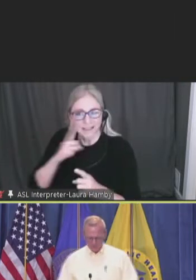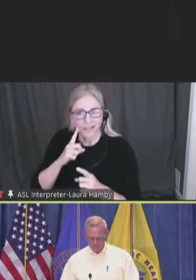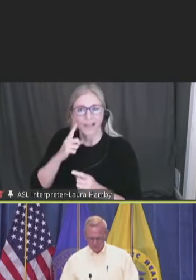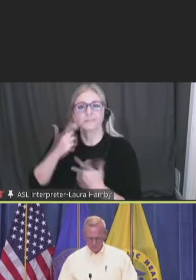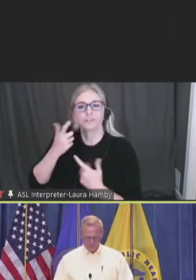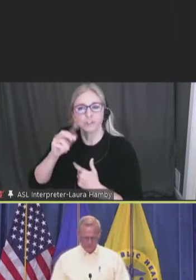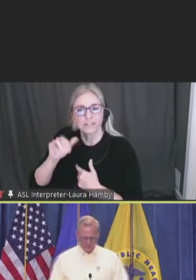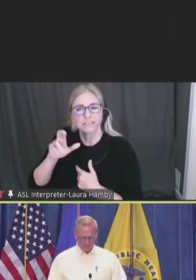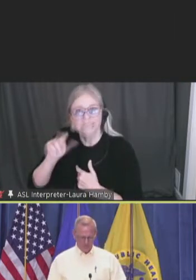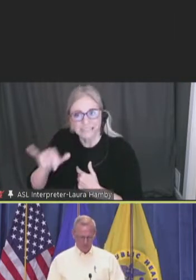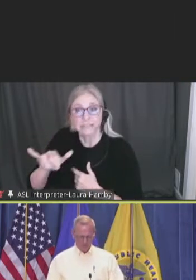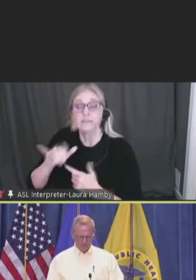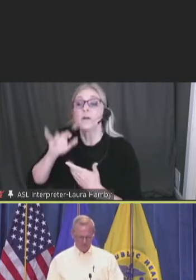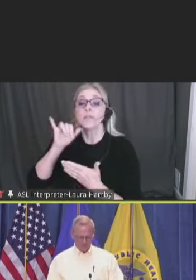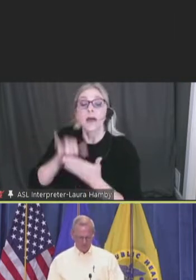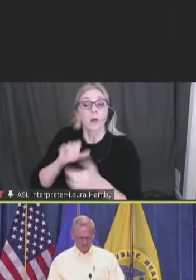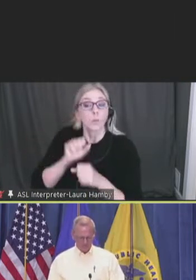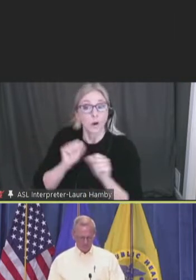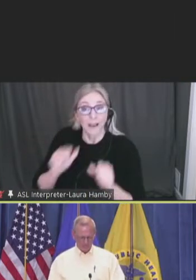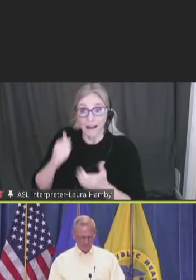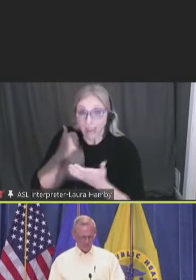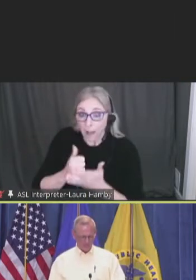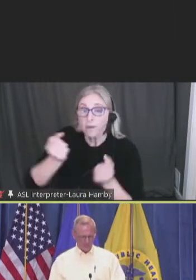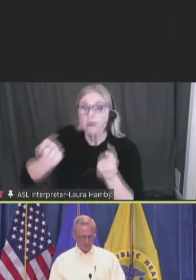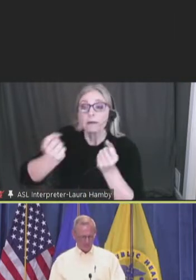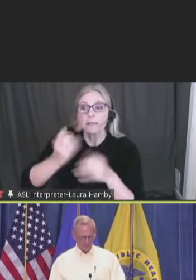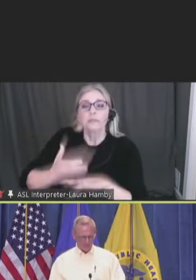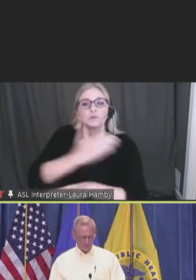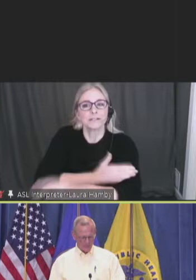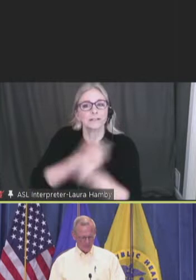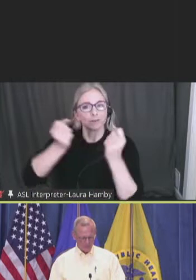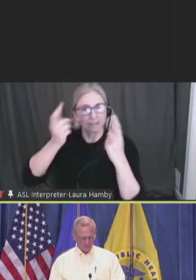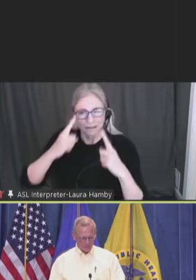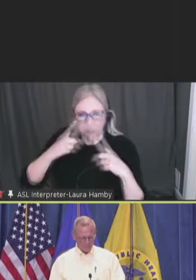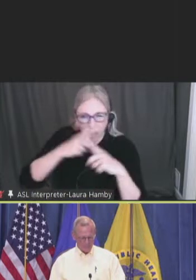This work can help increase understanding of the complex interactions between cells